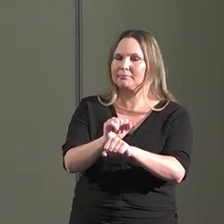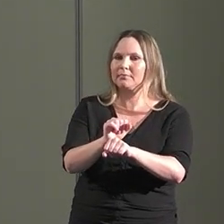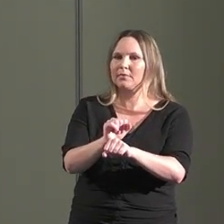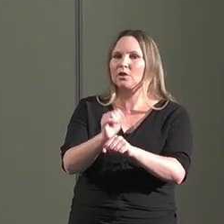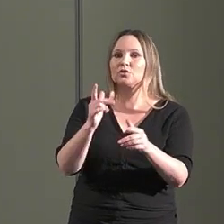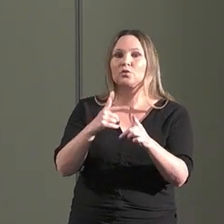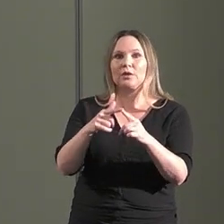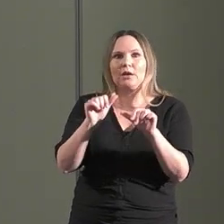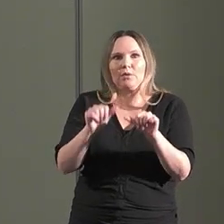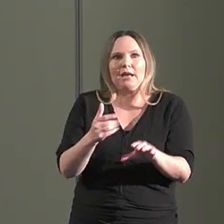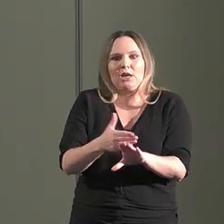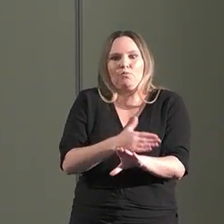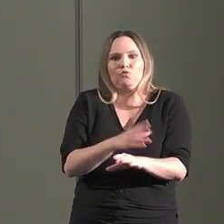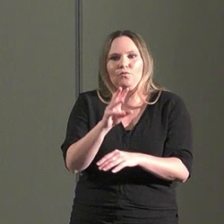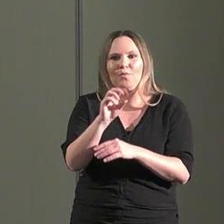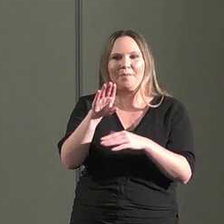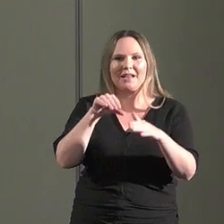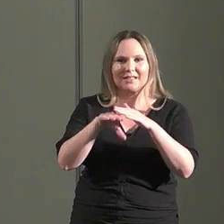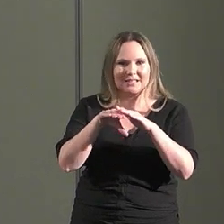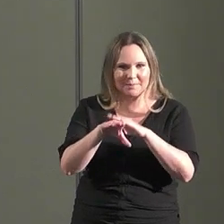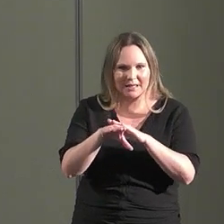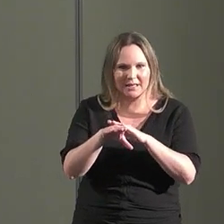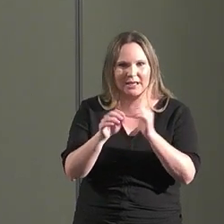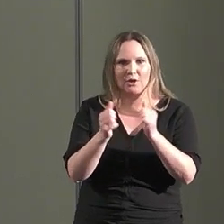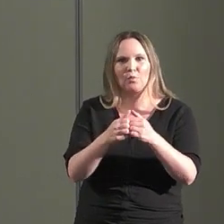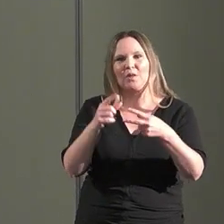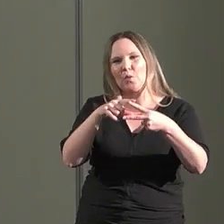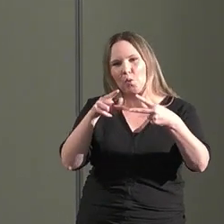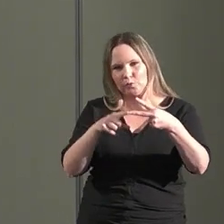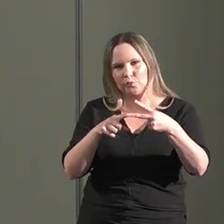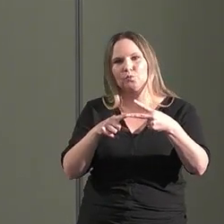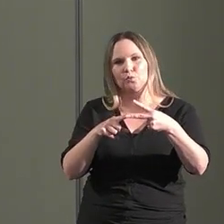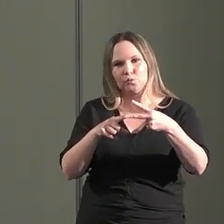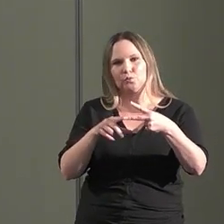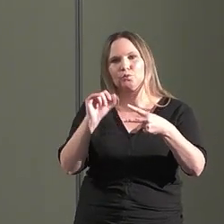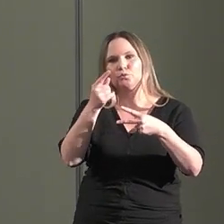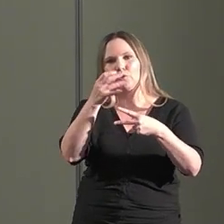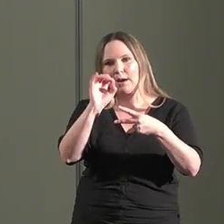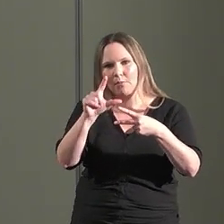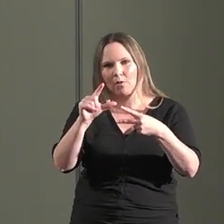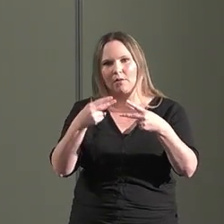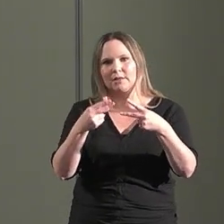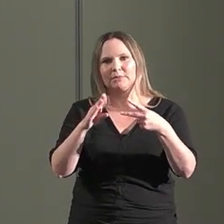To improve web accessibility at those particular types of institutions.